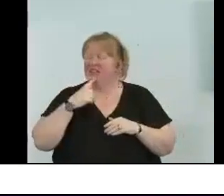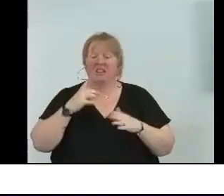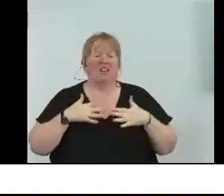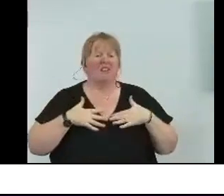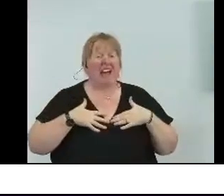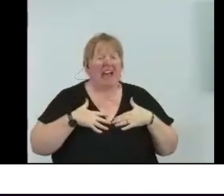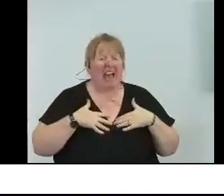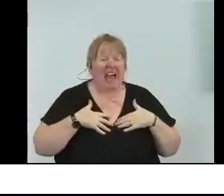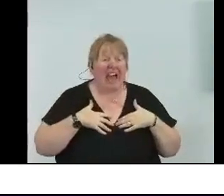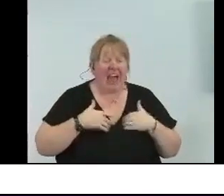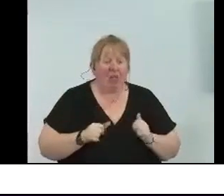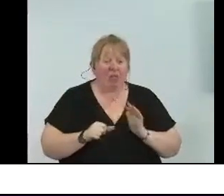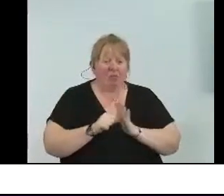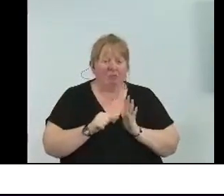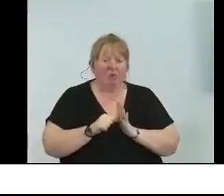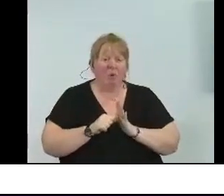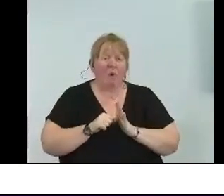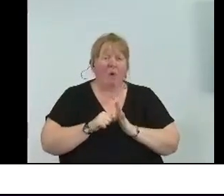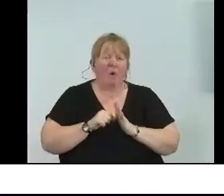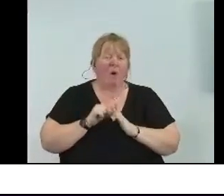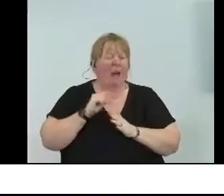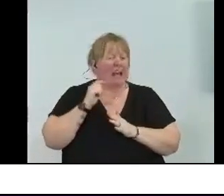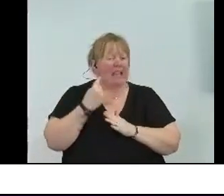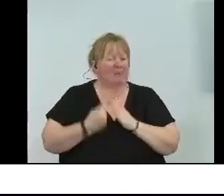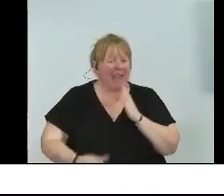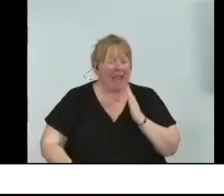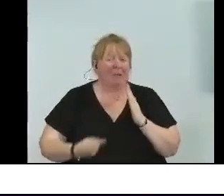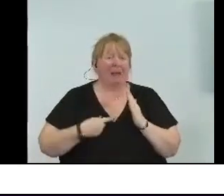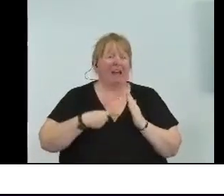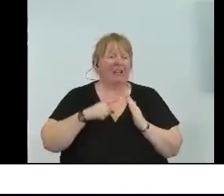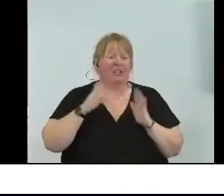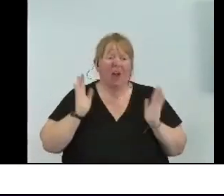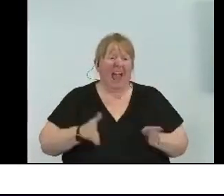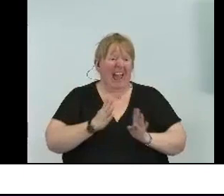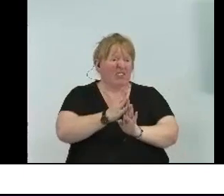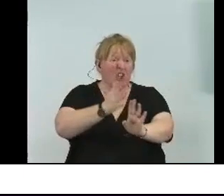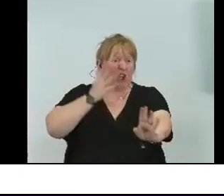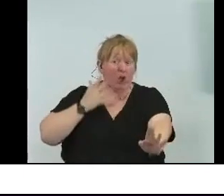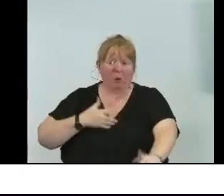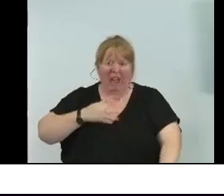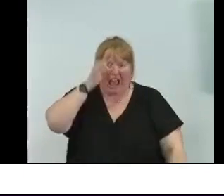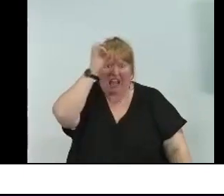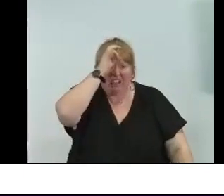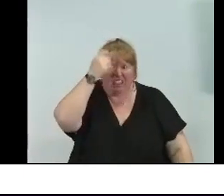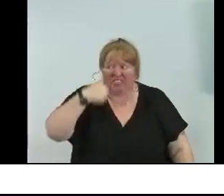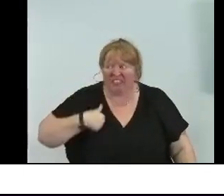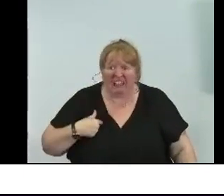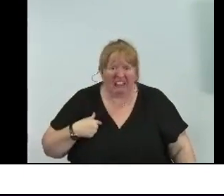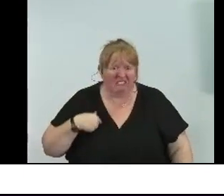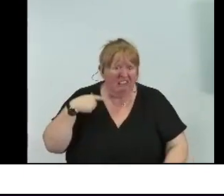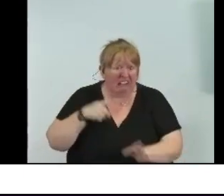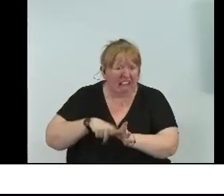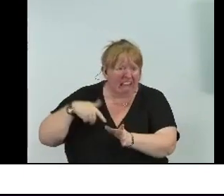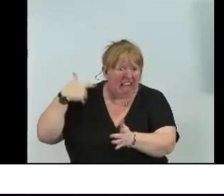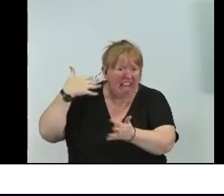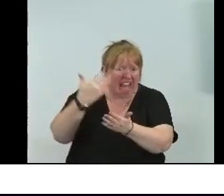impairment, you don't have to queue in Primark. I didn't know that for ages! and I don't want that to be USP for us.